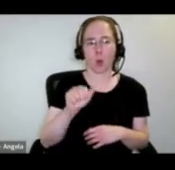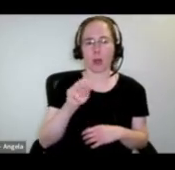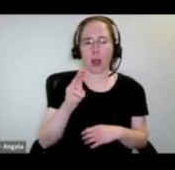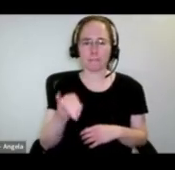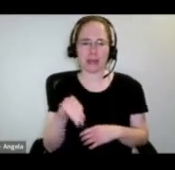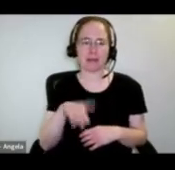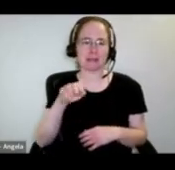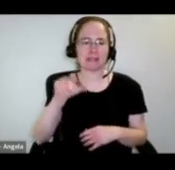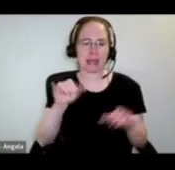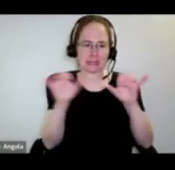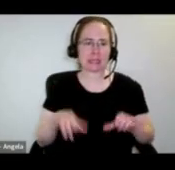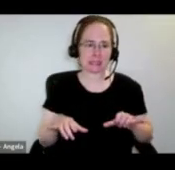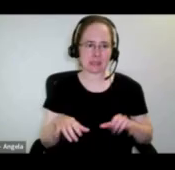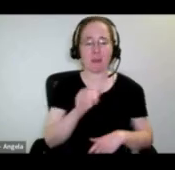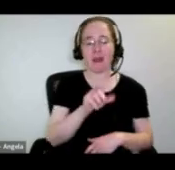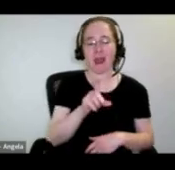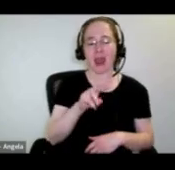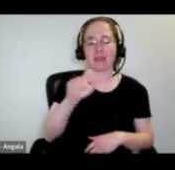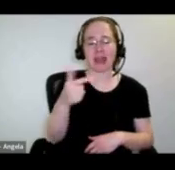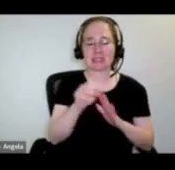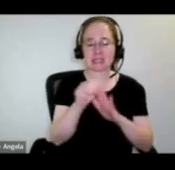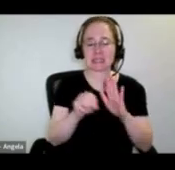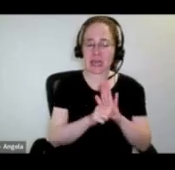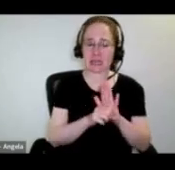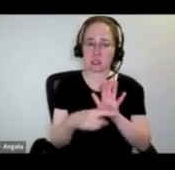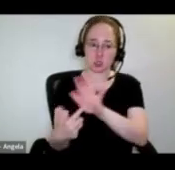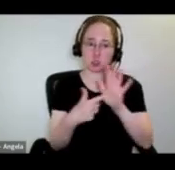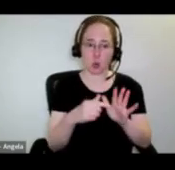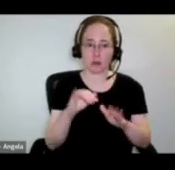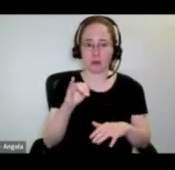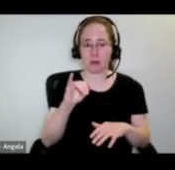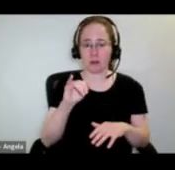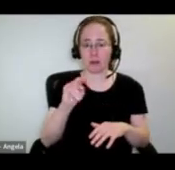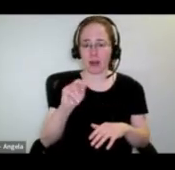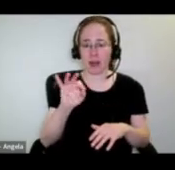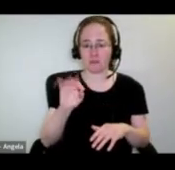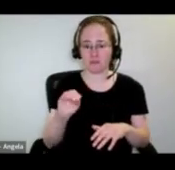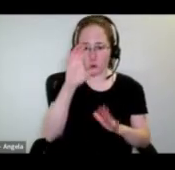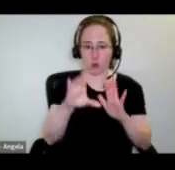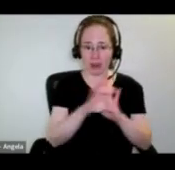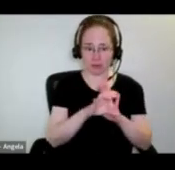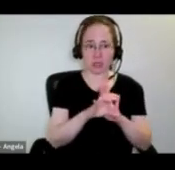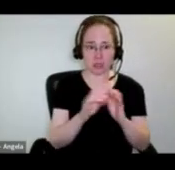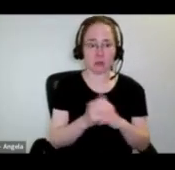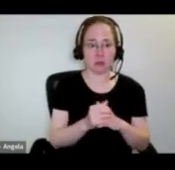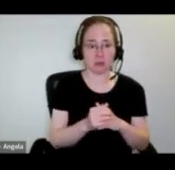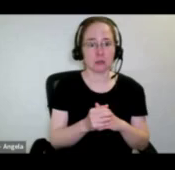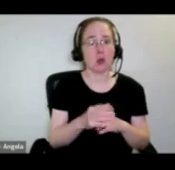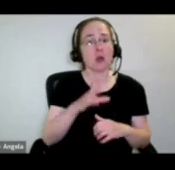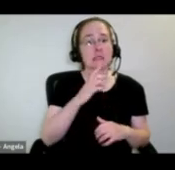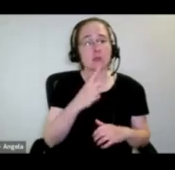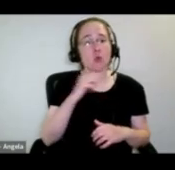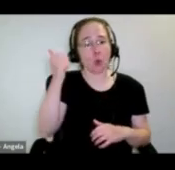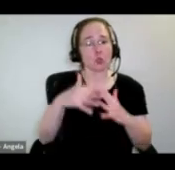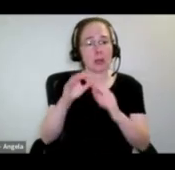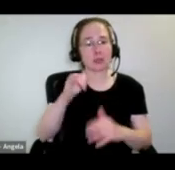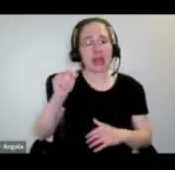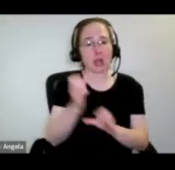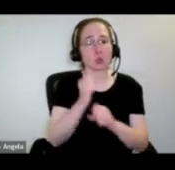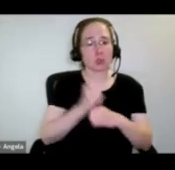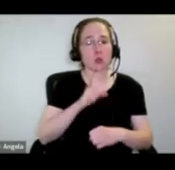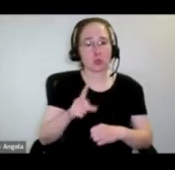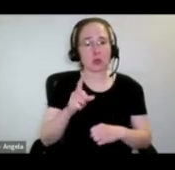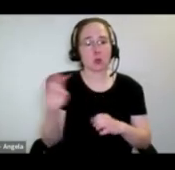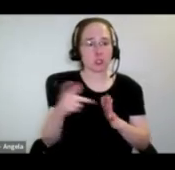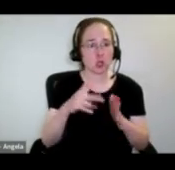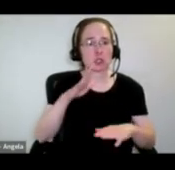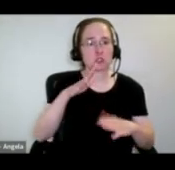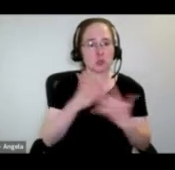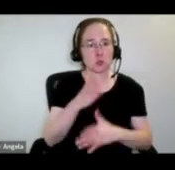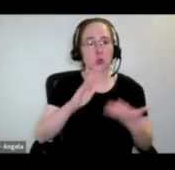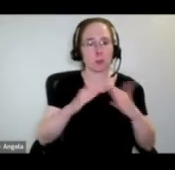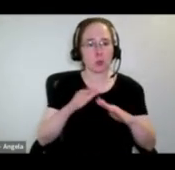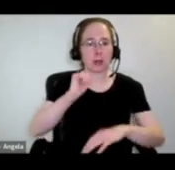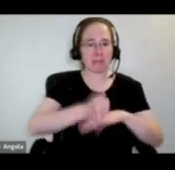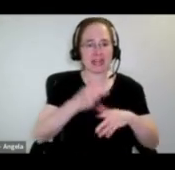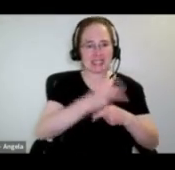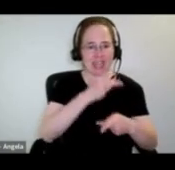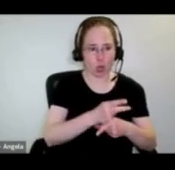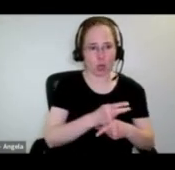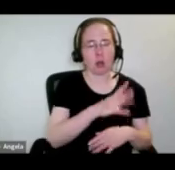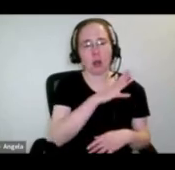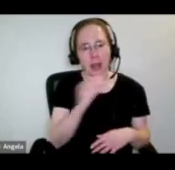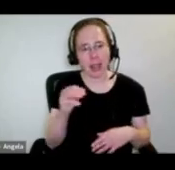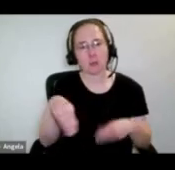David Watkins: Using the MonaMe data system, Advancing States had produced an infographic, The Value of Aging Well, the Older Americans Act, Create Real Returns Through Community-Based Care.